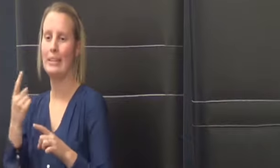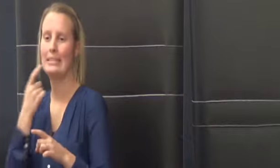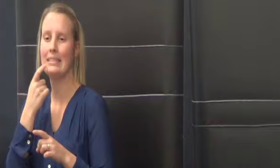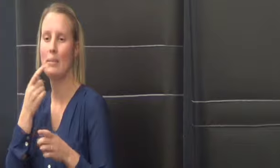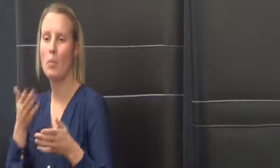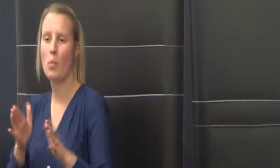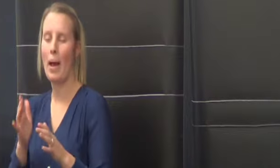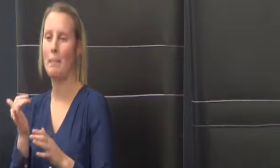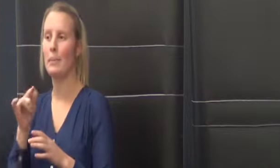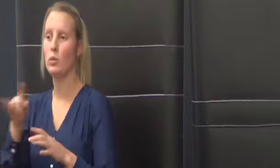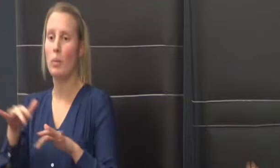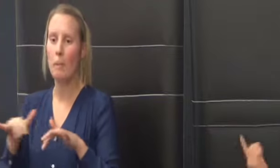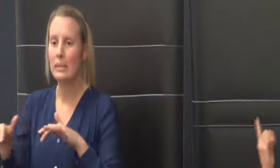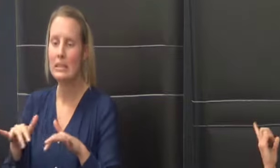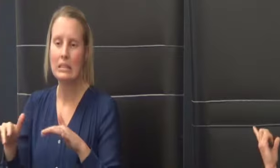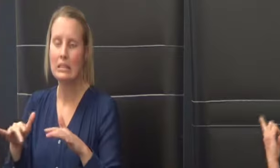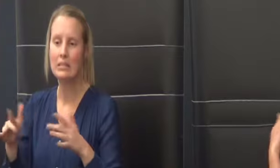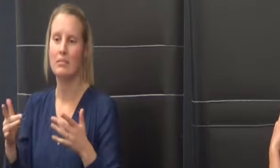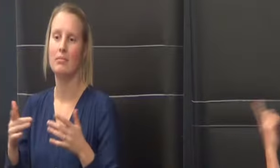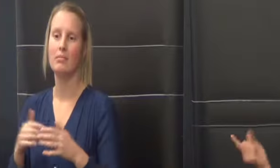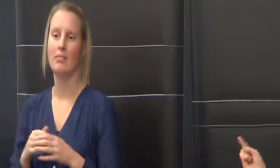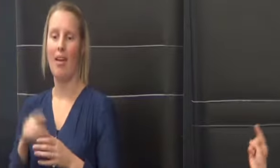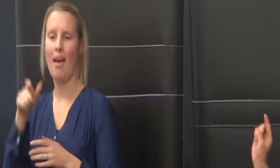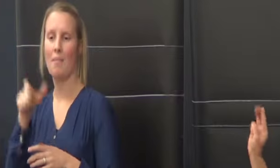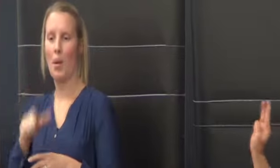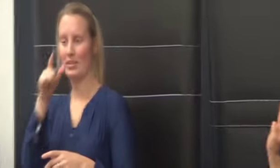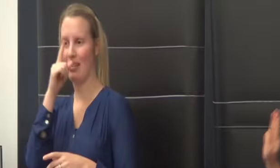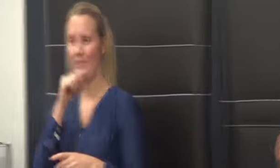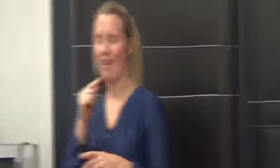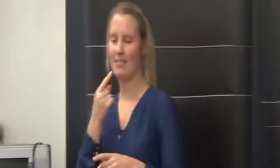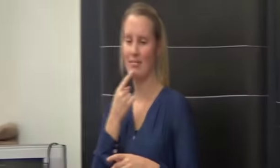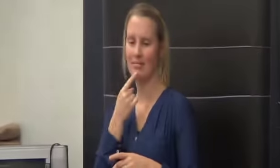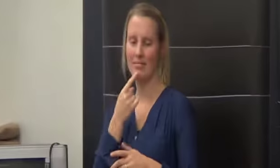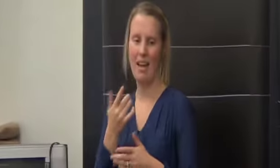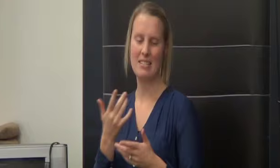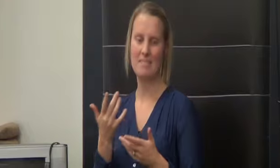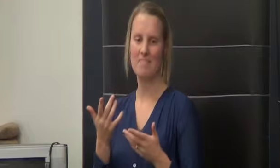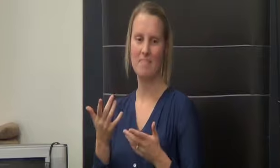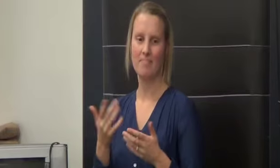You might be busy doing something and the person could say, I don't know exactly how